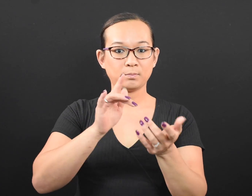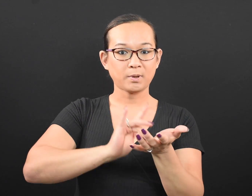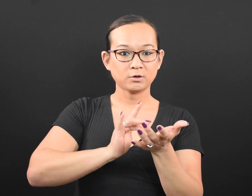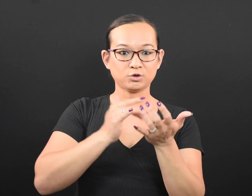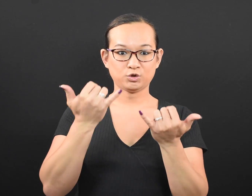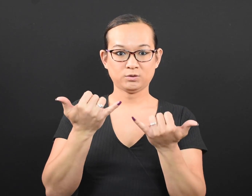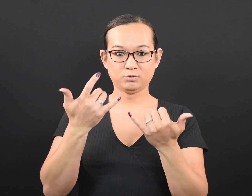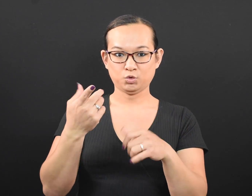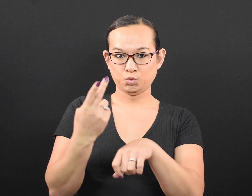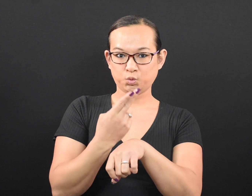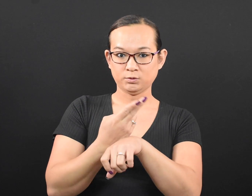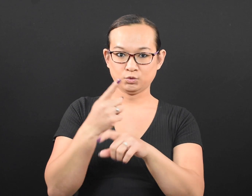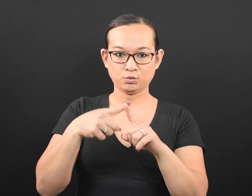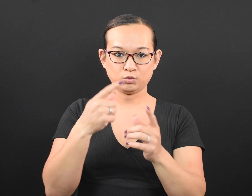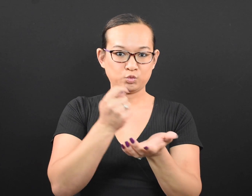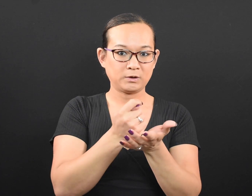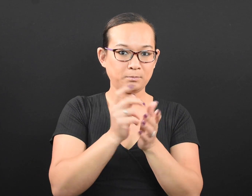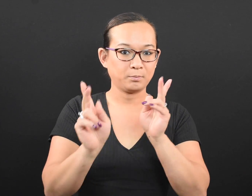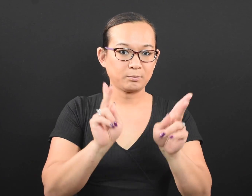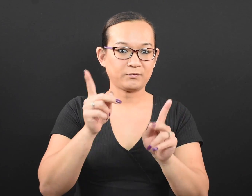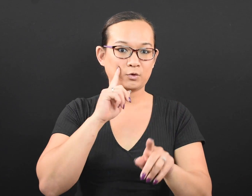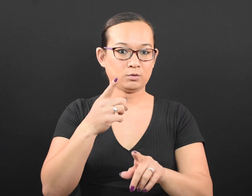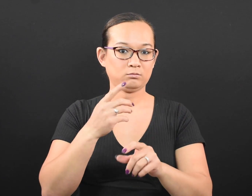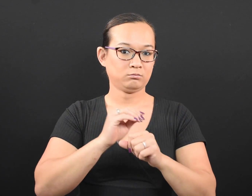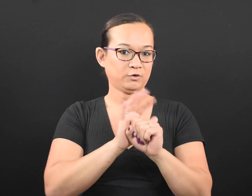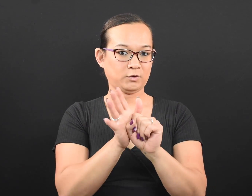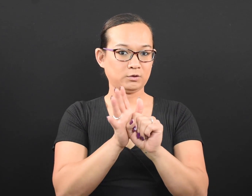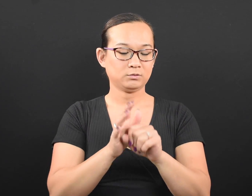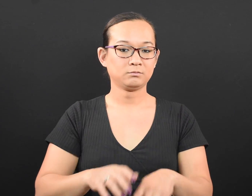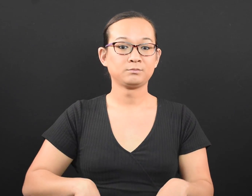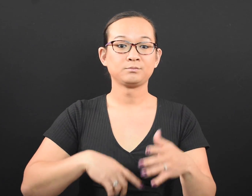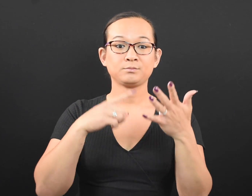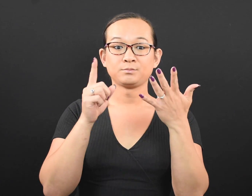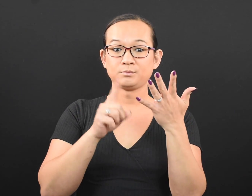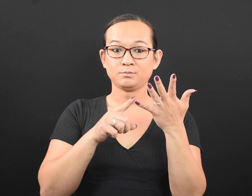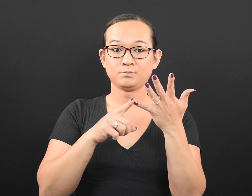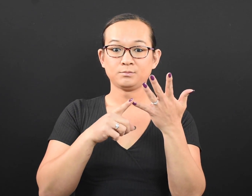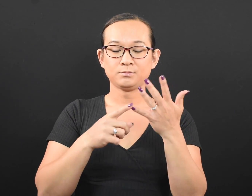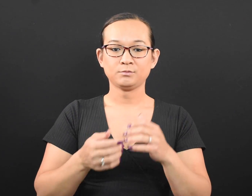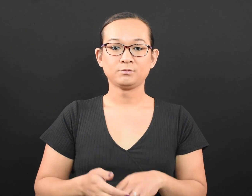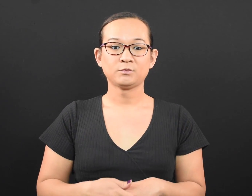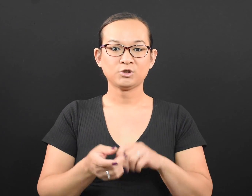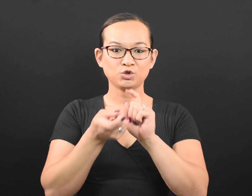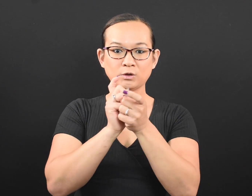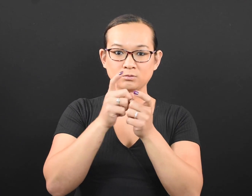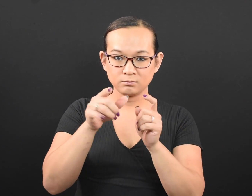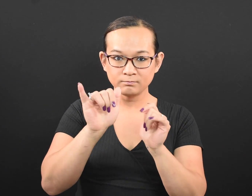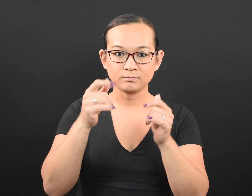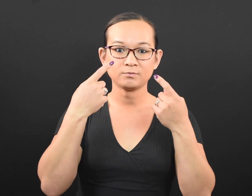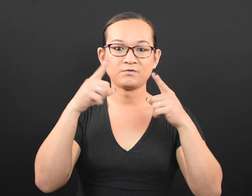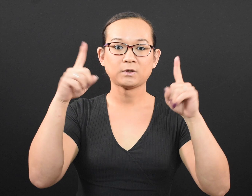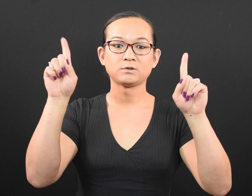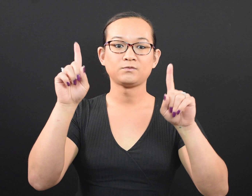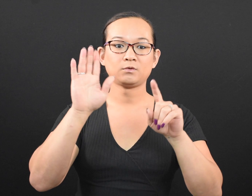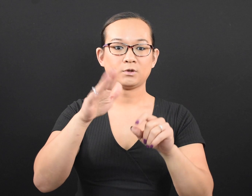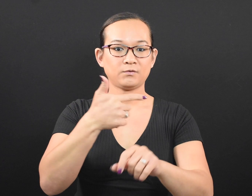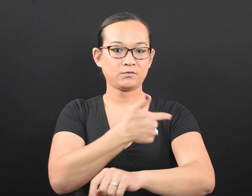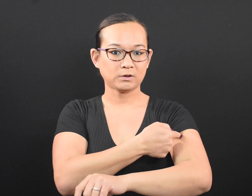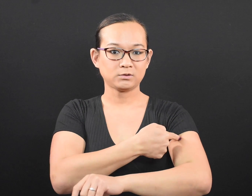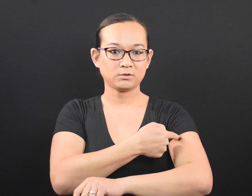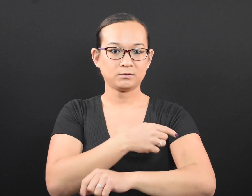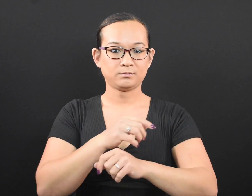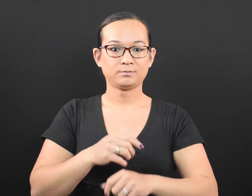being used to treat people for COVID-19 ● Change the effectiveness of COVID-19 vaccines